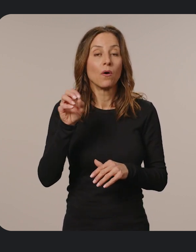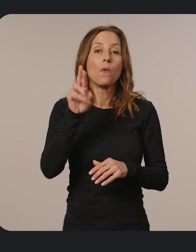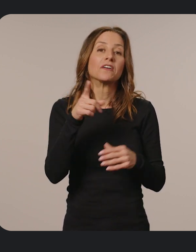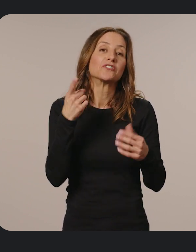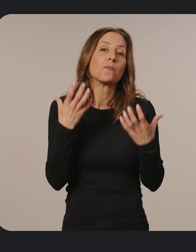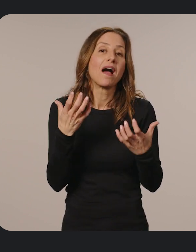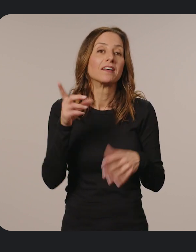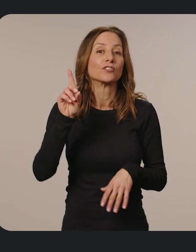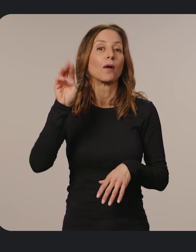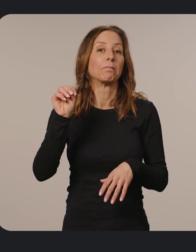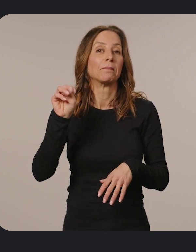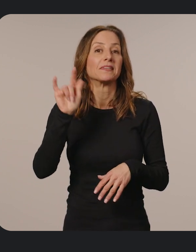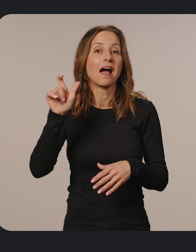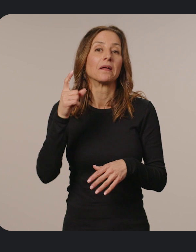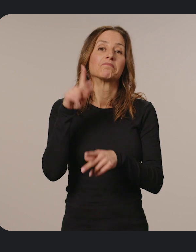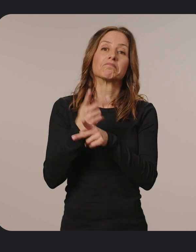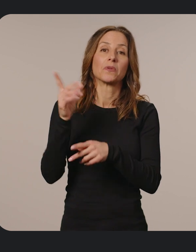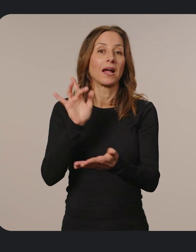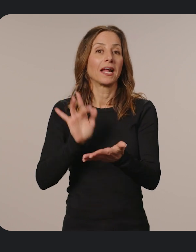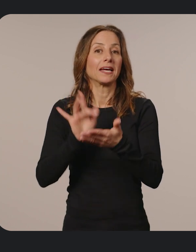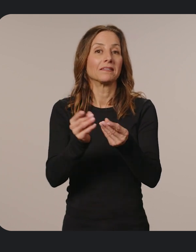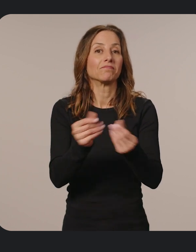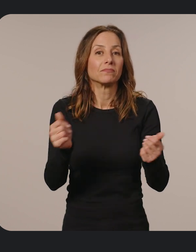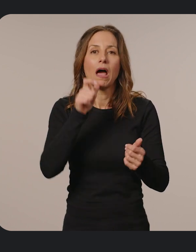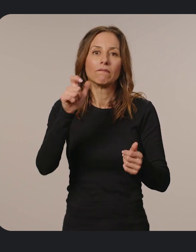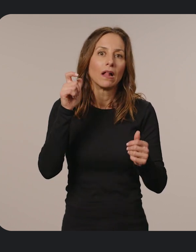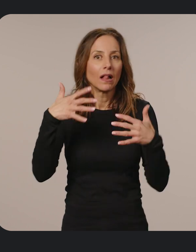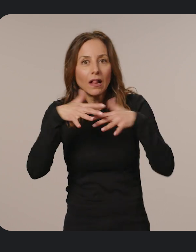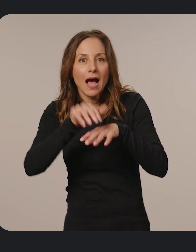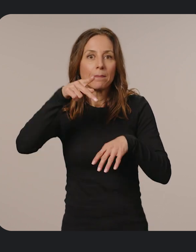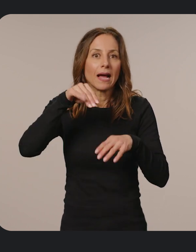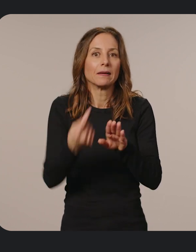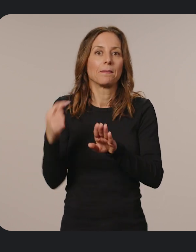or you just want a DRM-style, one-click solution without the trouble of integrating